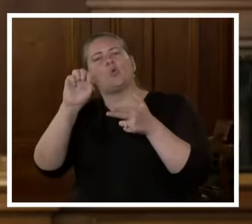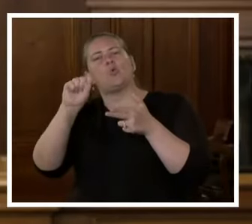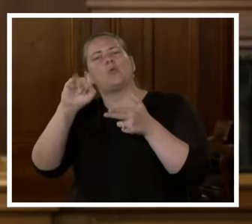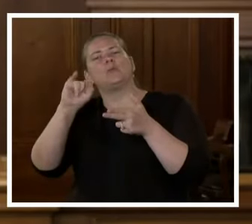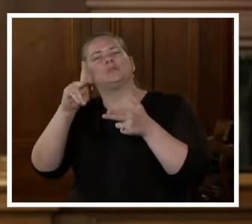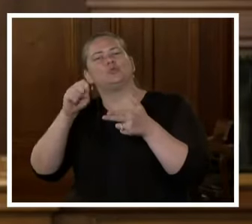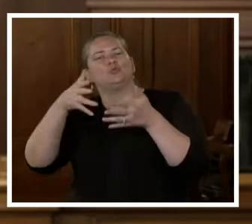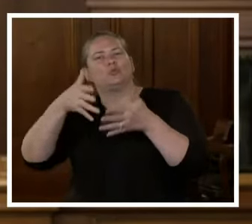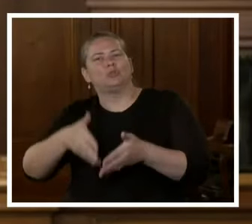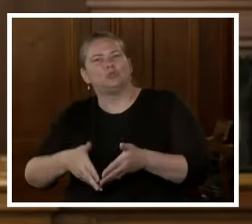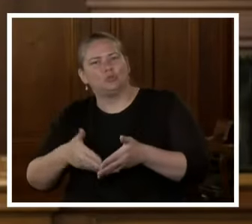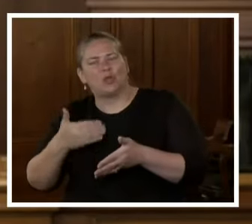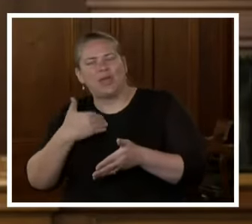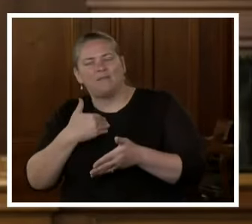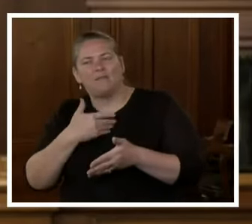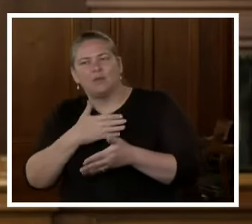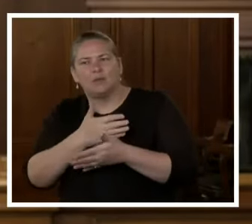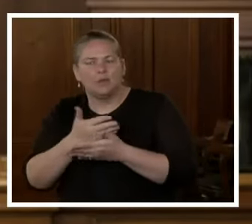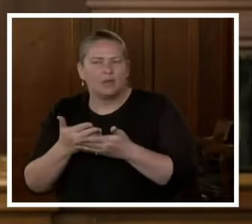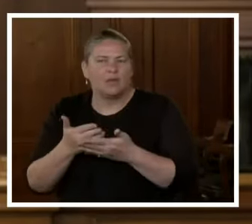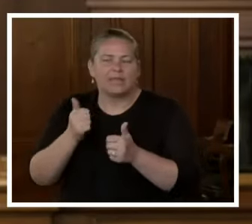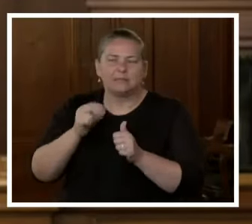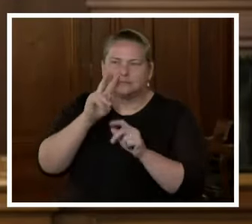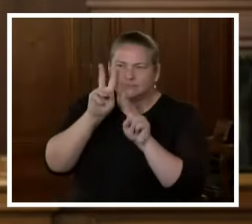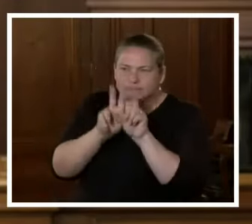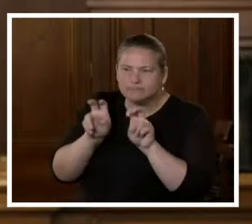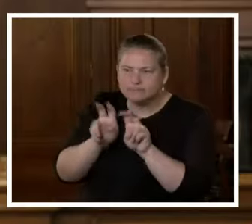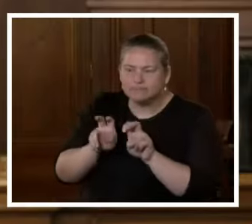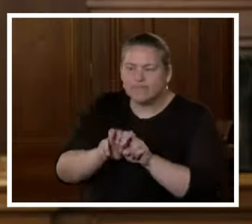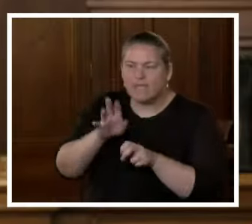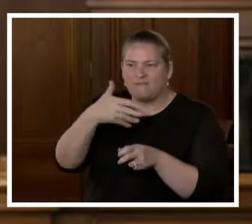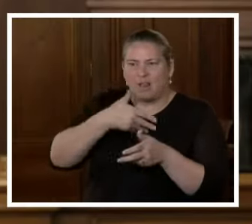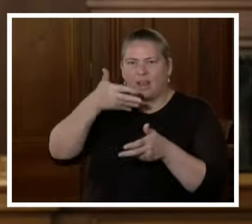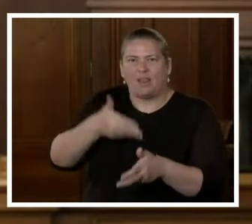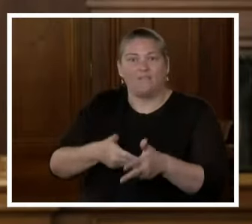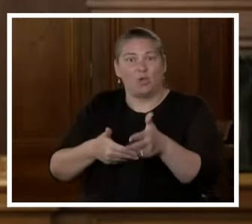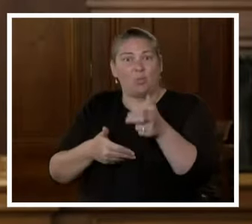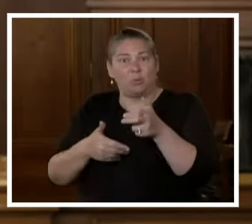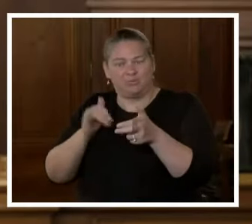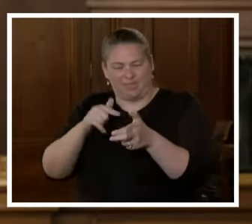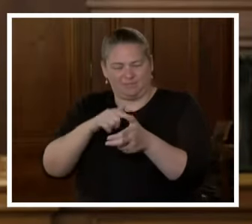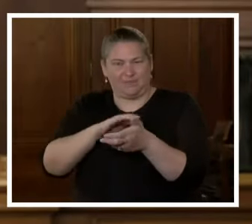TEST. AND THEN THEREAFTER THERE MAY BE A LONGER DELAY AS WE MATCH UP